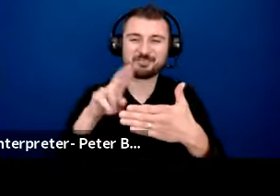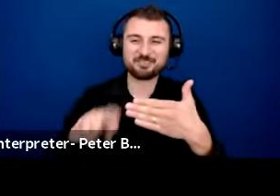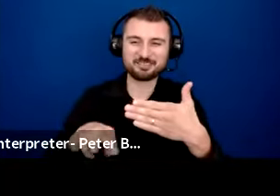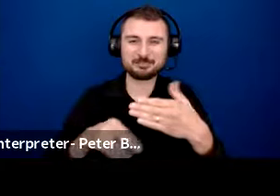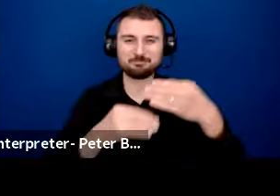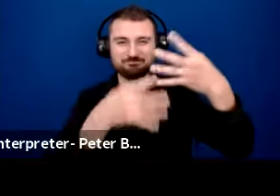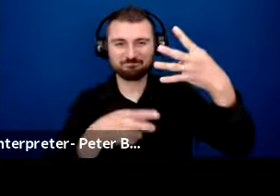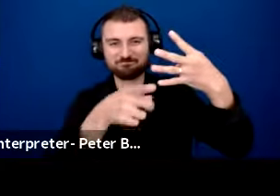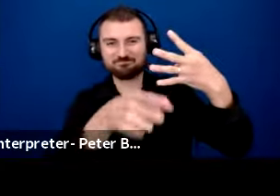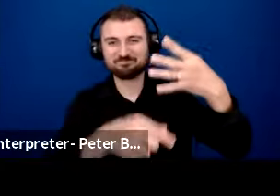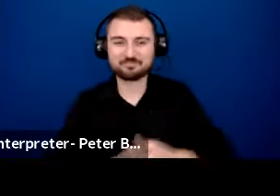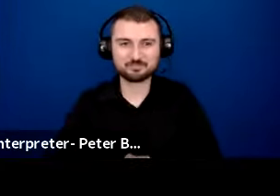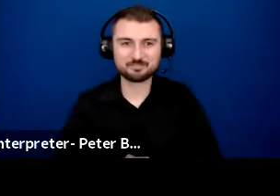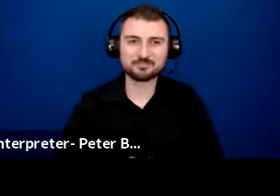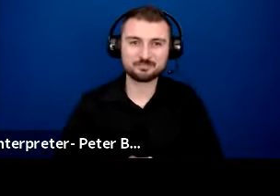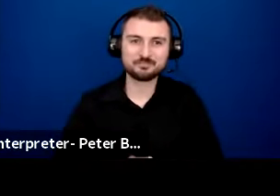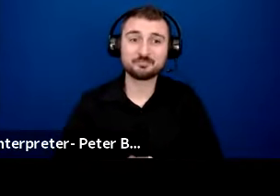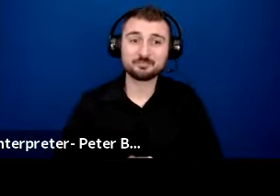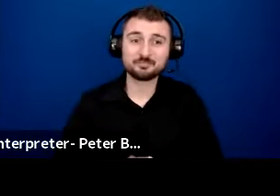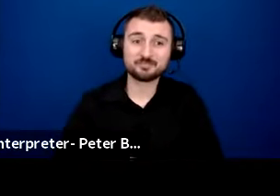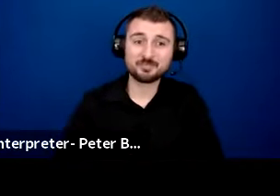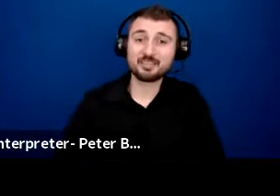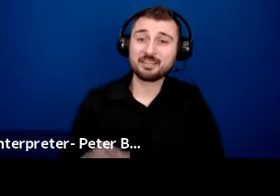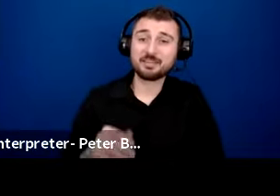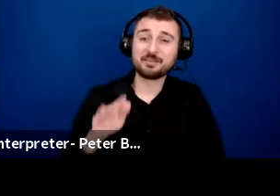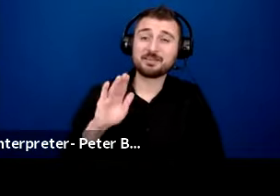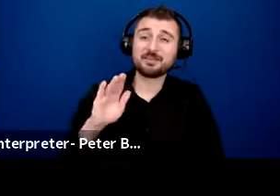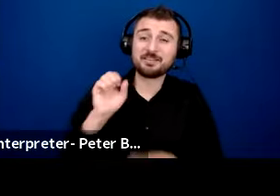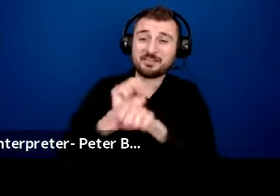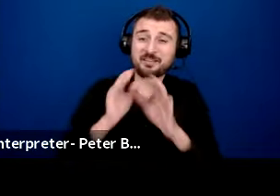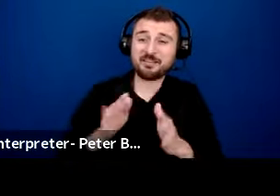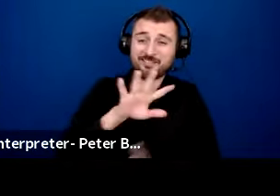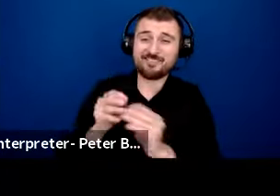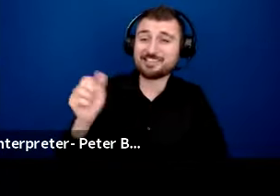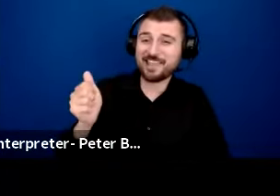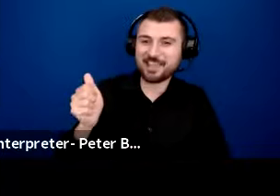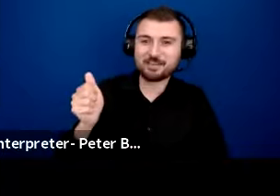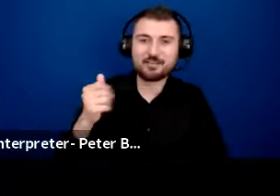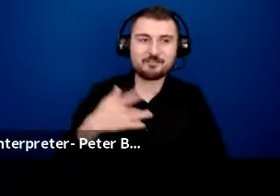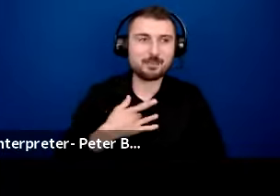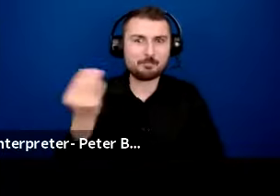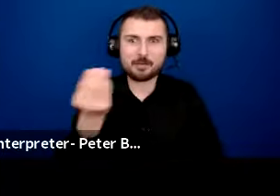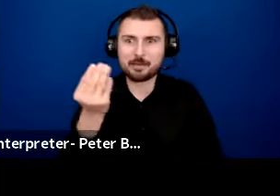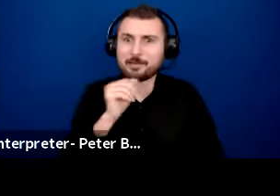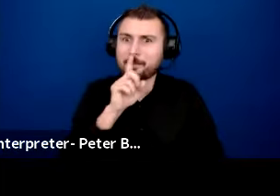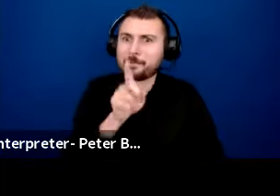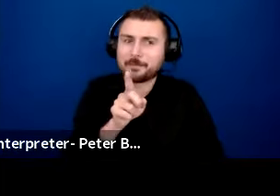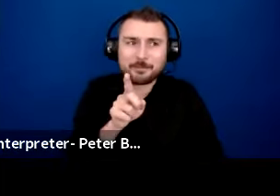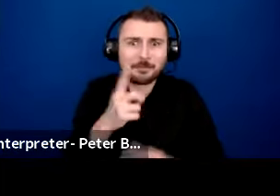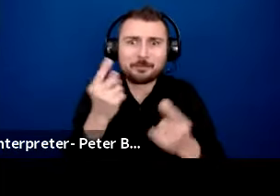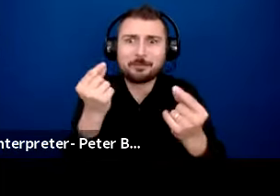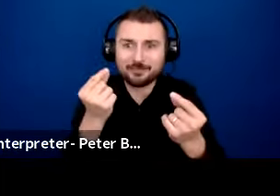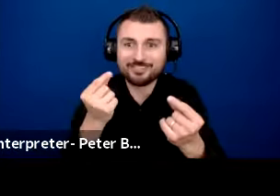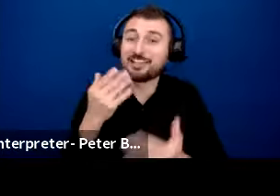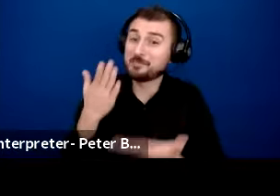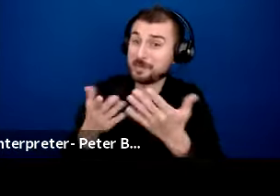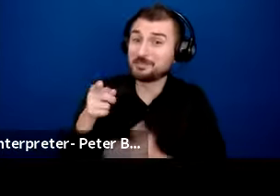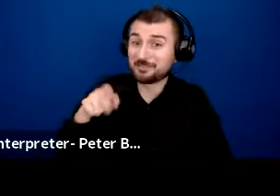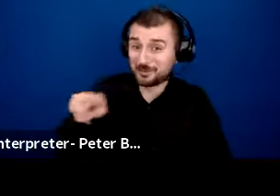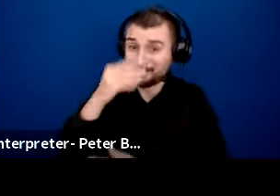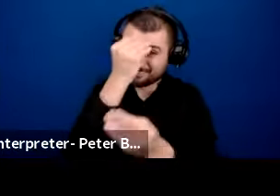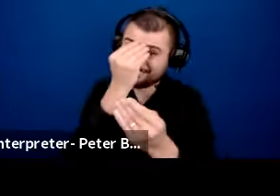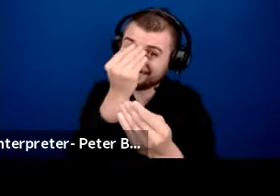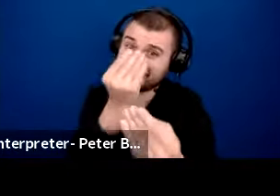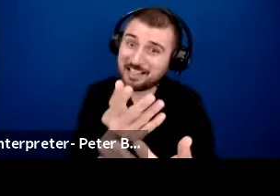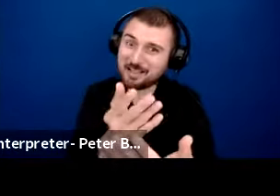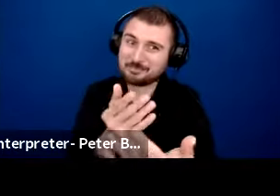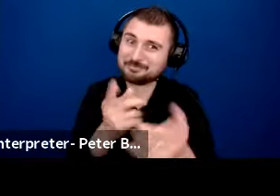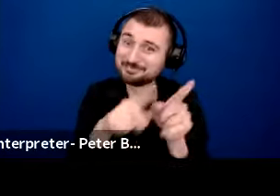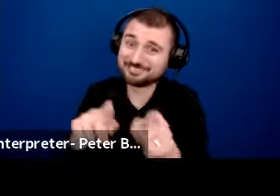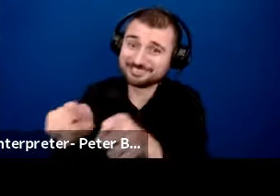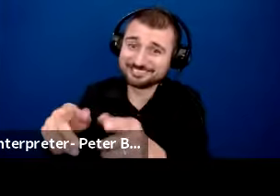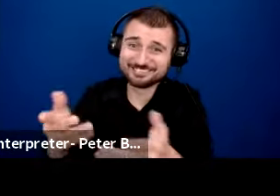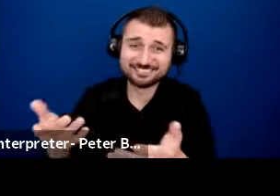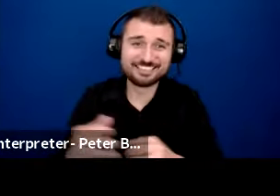I'm going to end the poll in five seconds here.